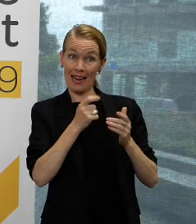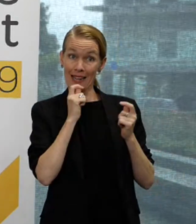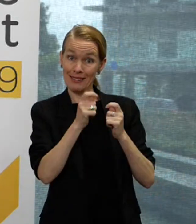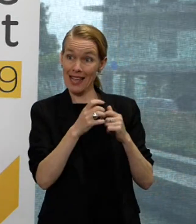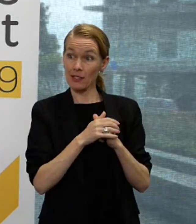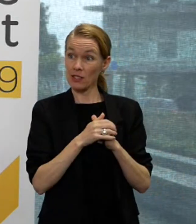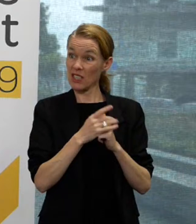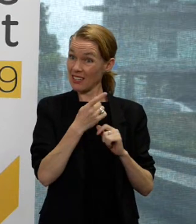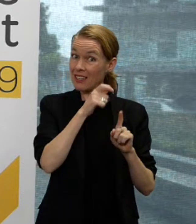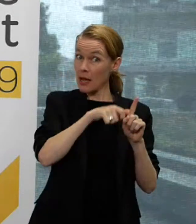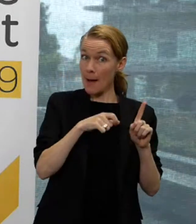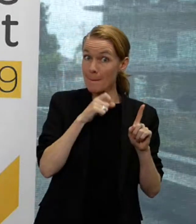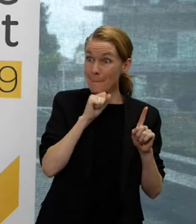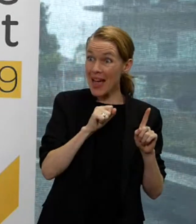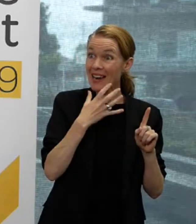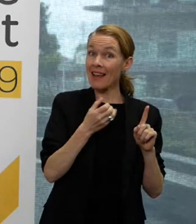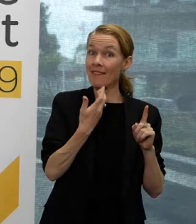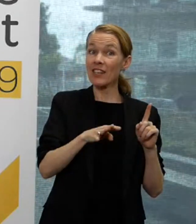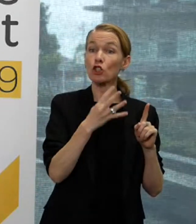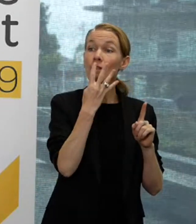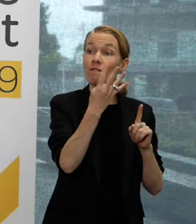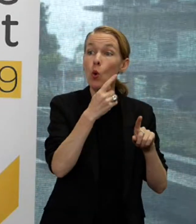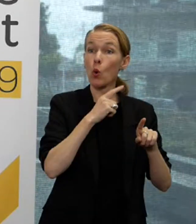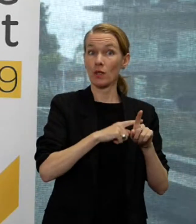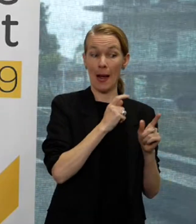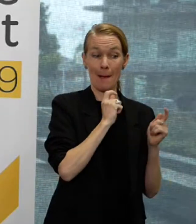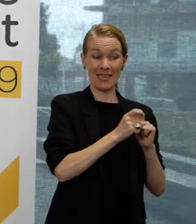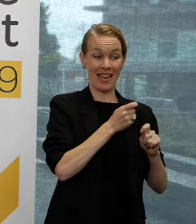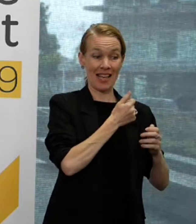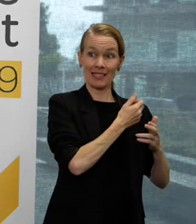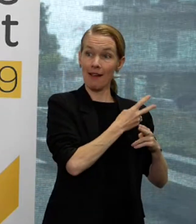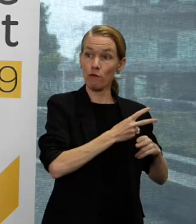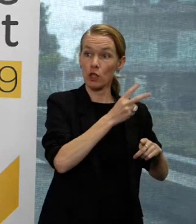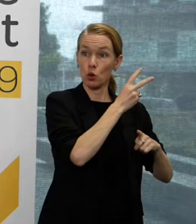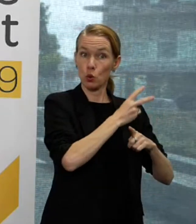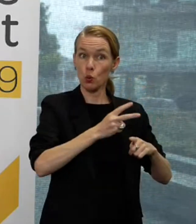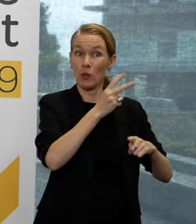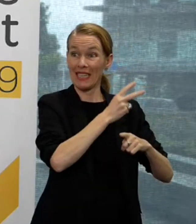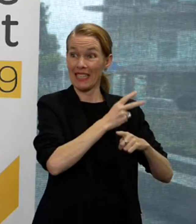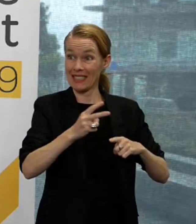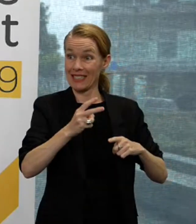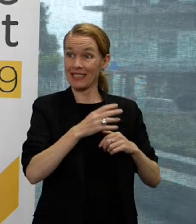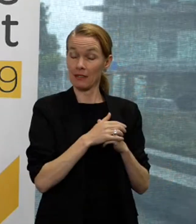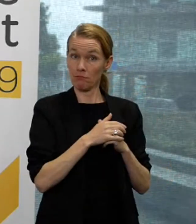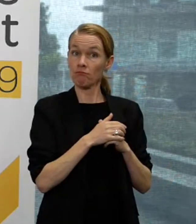The last on the 2nd of October as part of their regular testing, assiduous in getting those fortnightly tests.